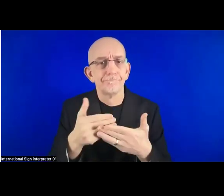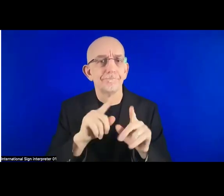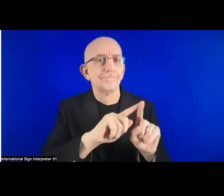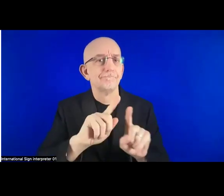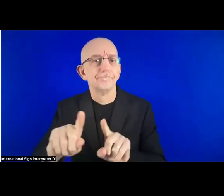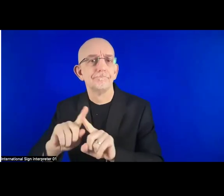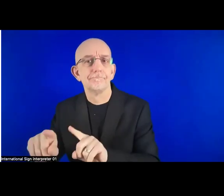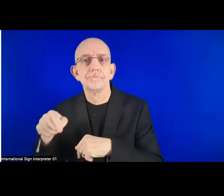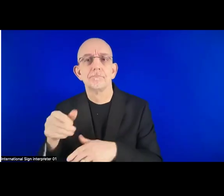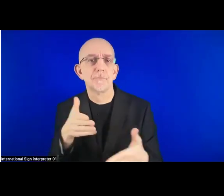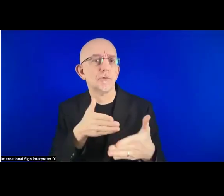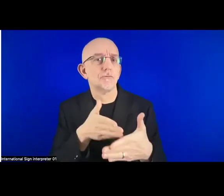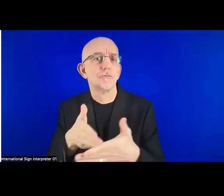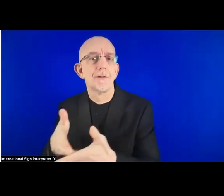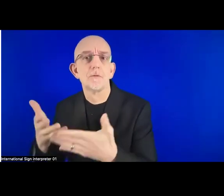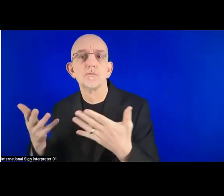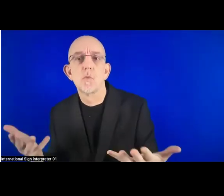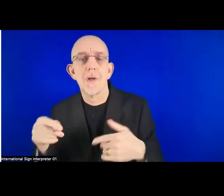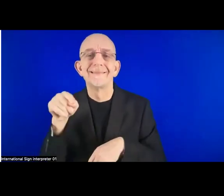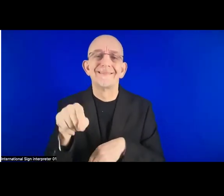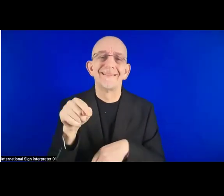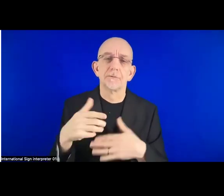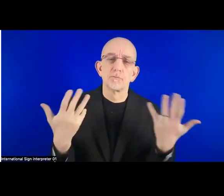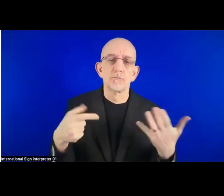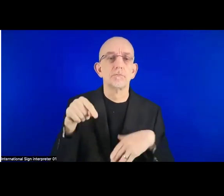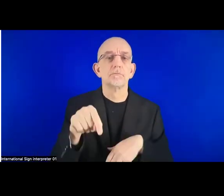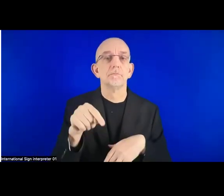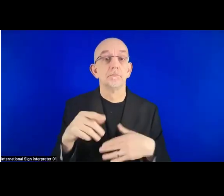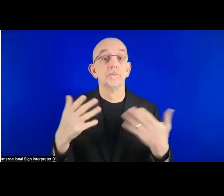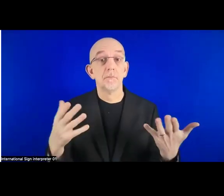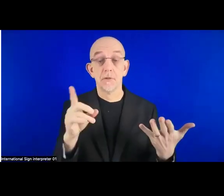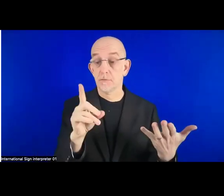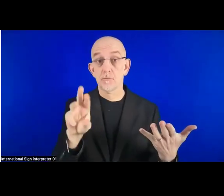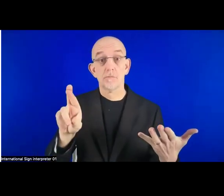researchers from any discipline as long as their work is informed by the UN